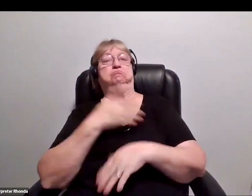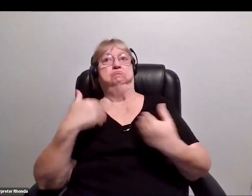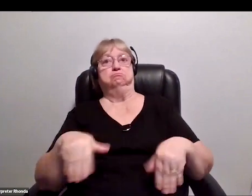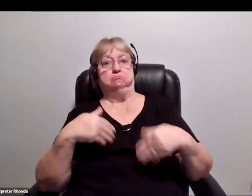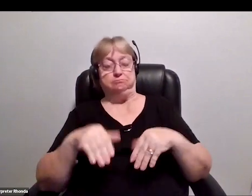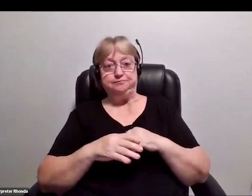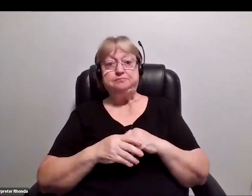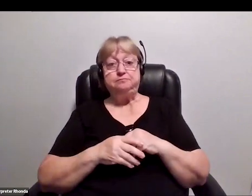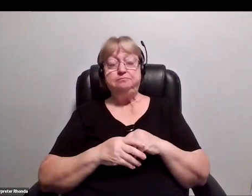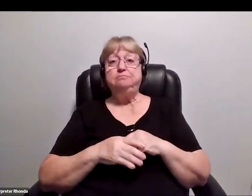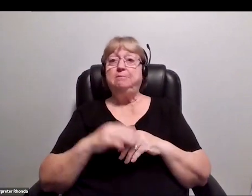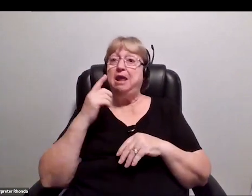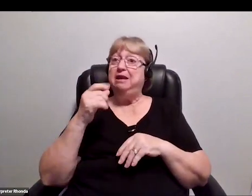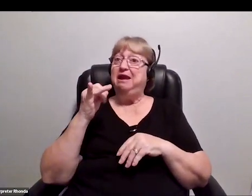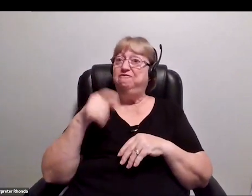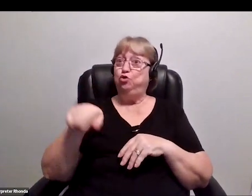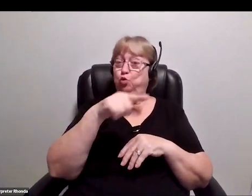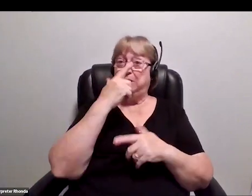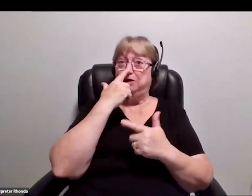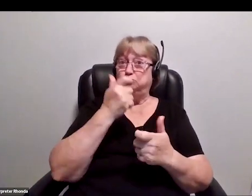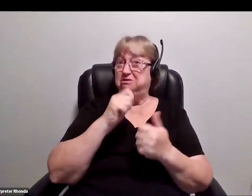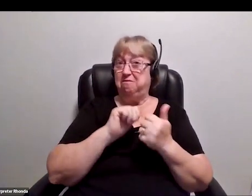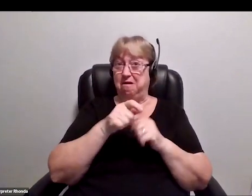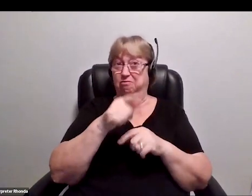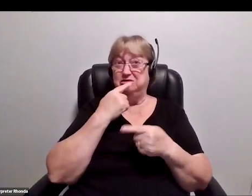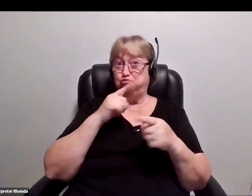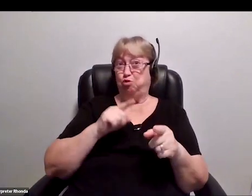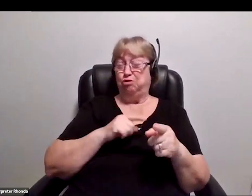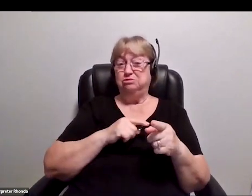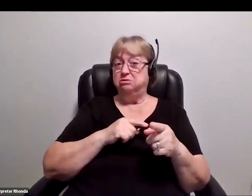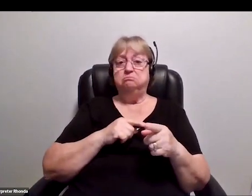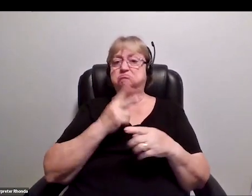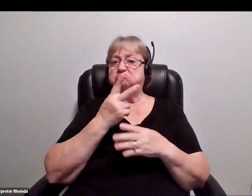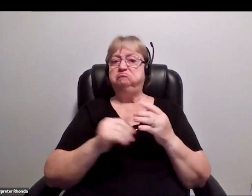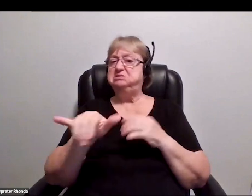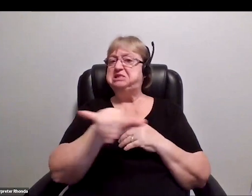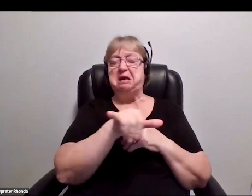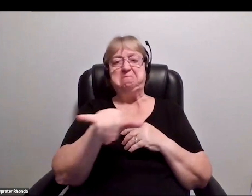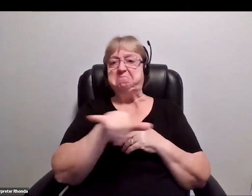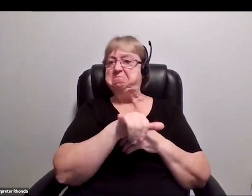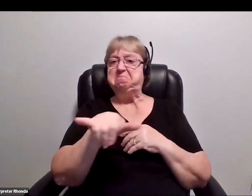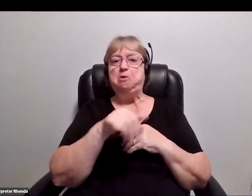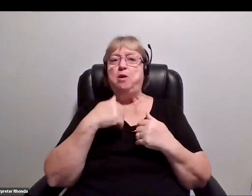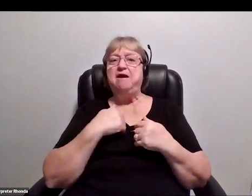for those that are interested of how this works, they both work exactly the same. There's a light sensor. That's this top